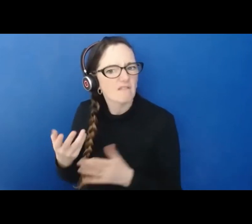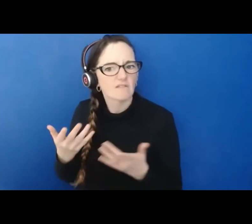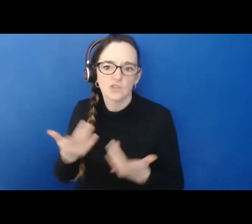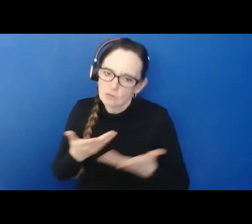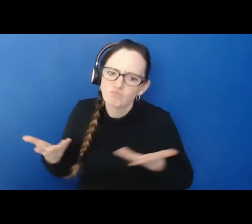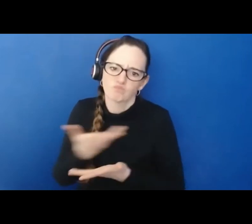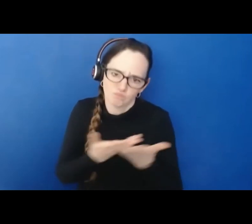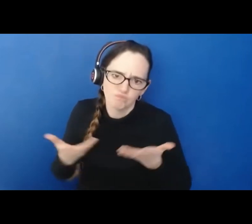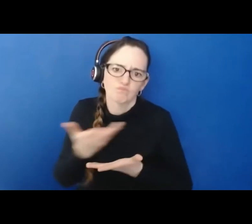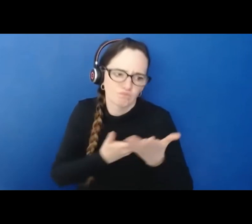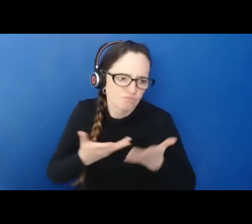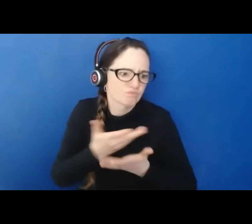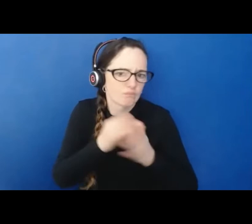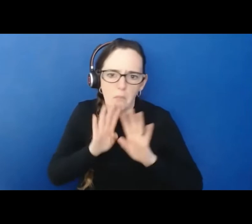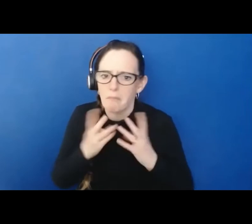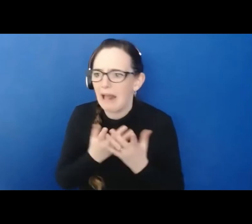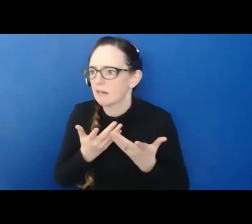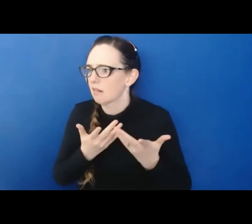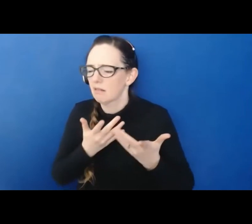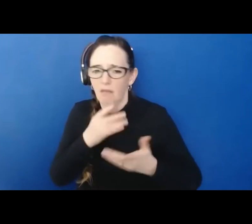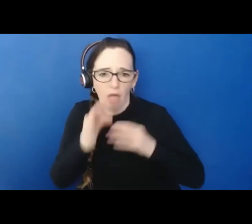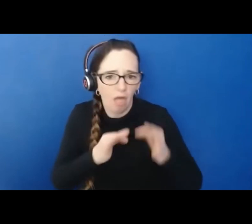and panels and discussions, both private and public,